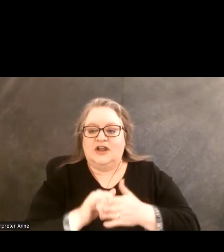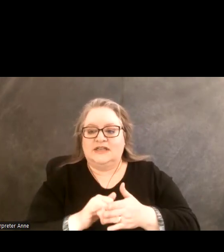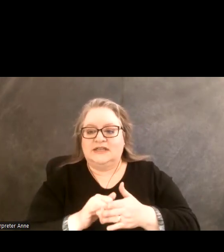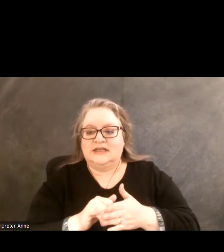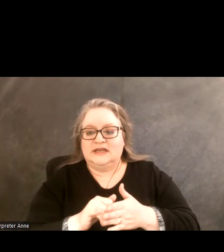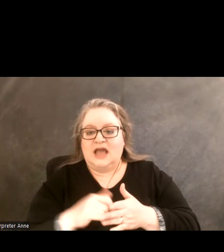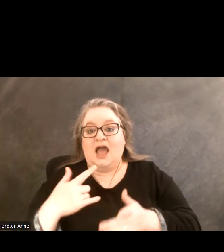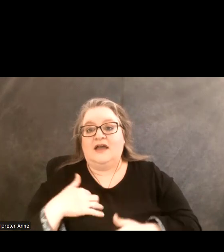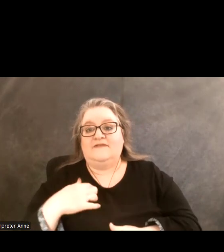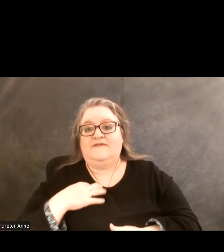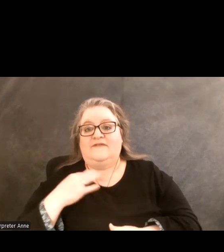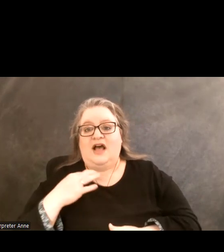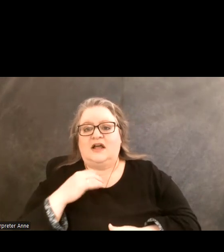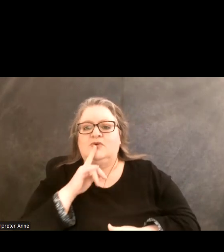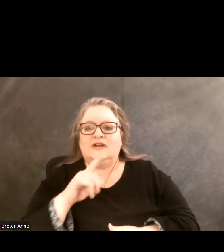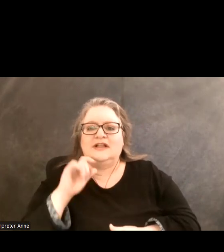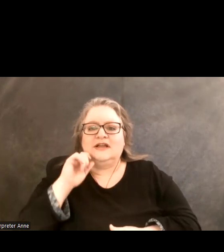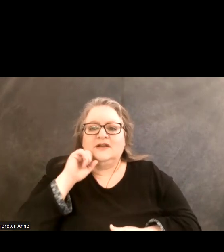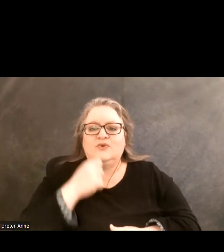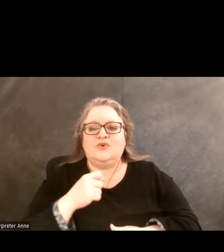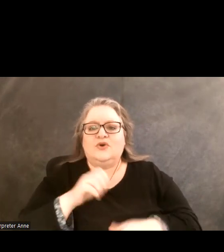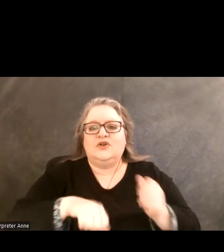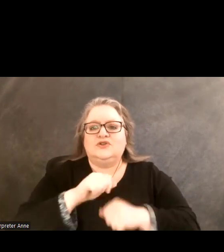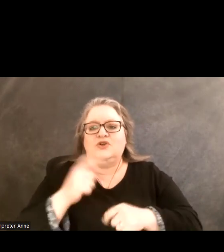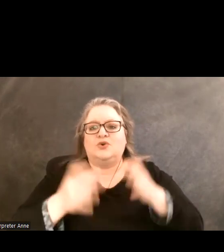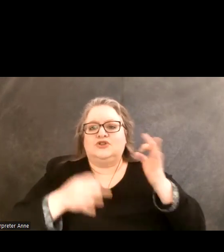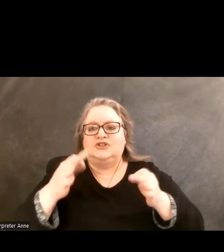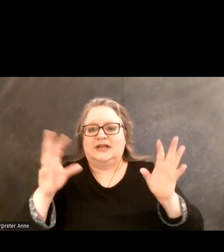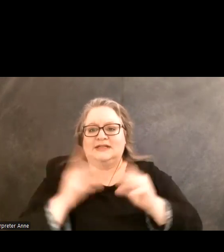volunteered at this really cool social justice conference and I